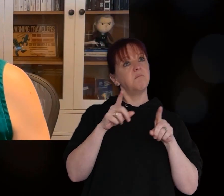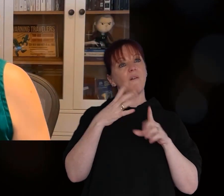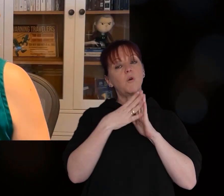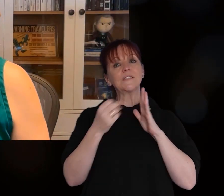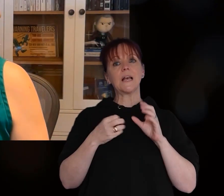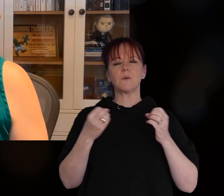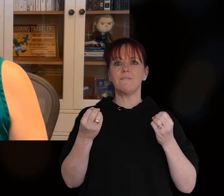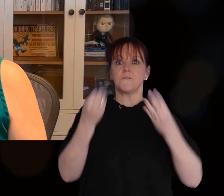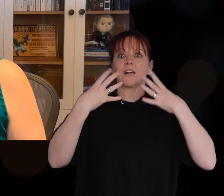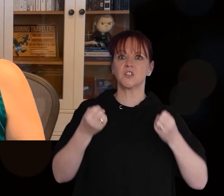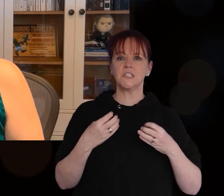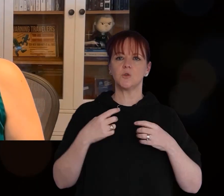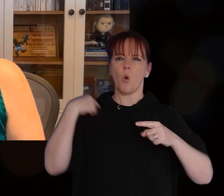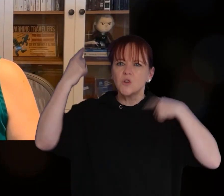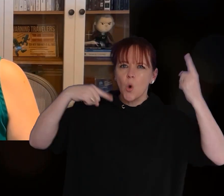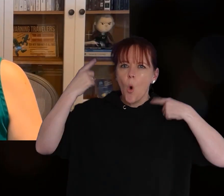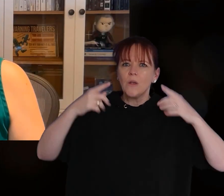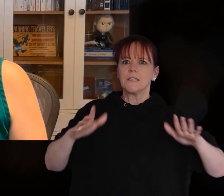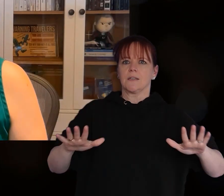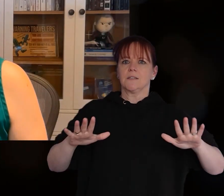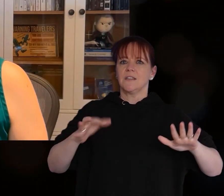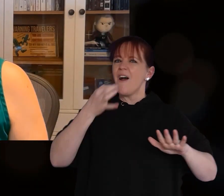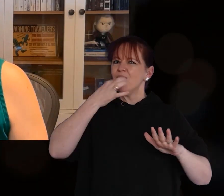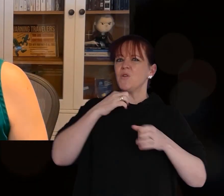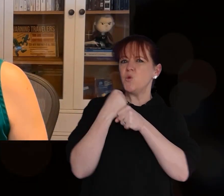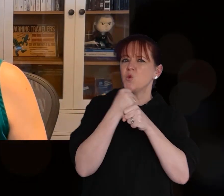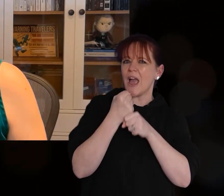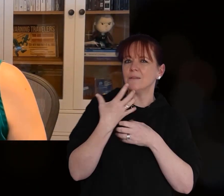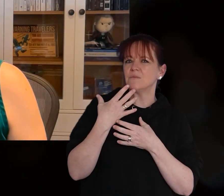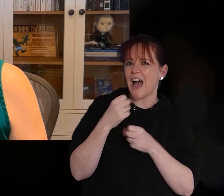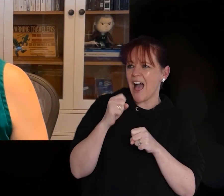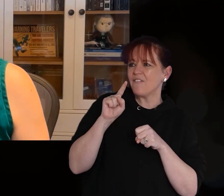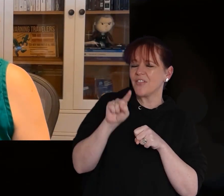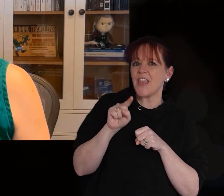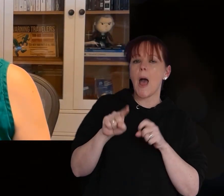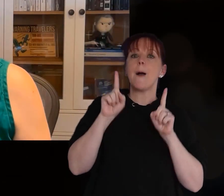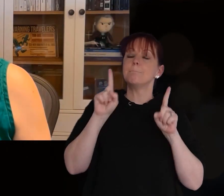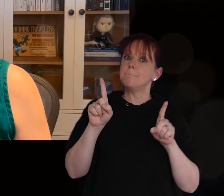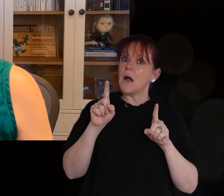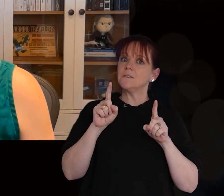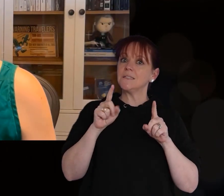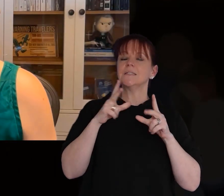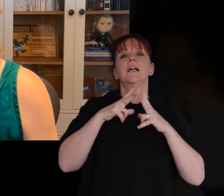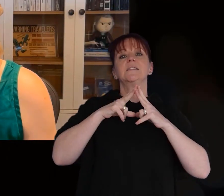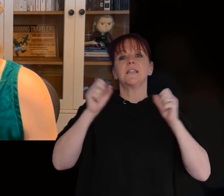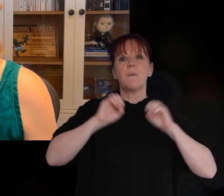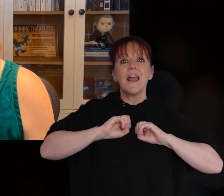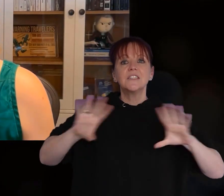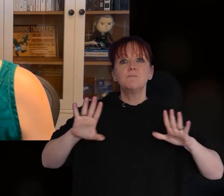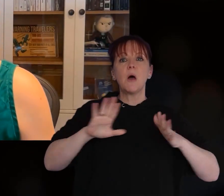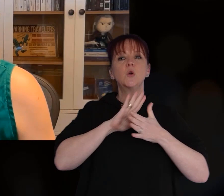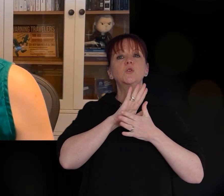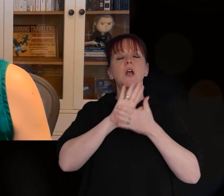We've seen a few games now with similar functionality but Double Exposure gives players a choice of how they want the content to be handled,